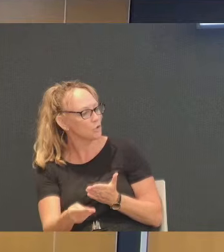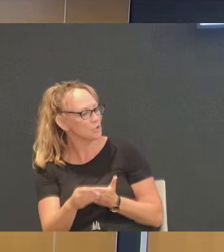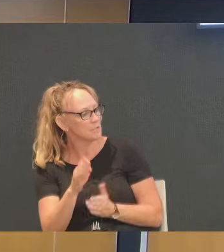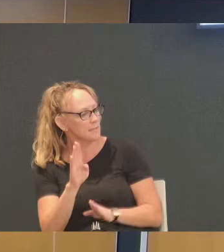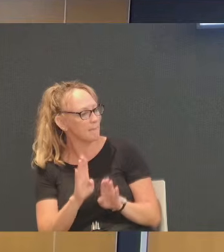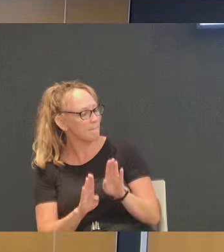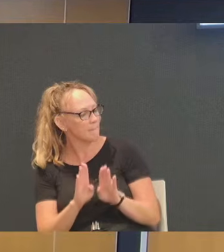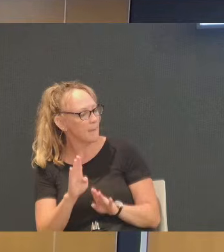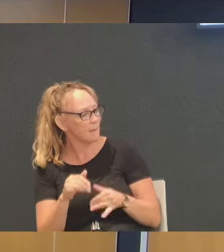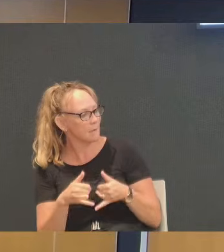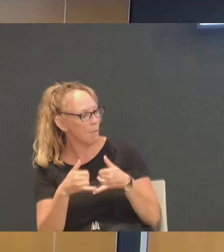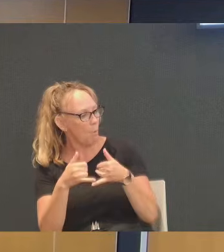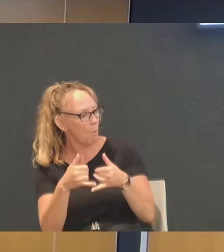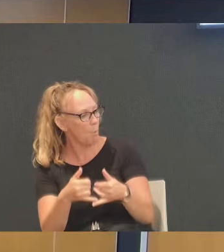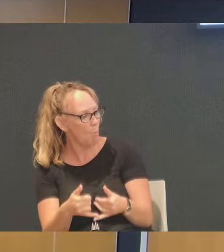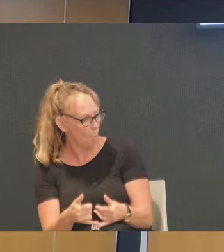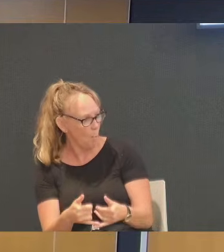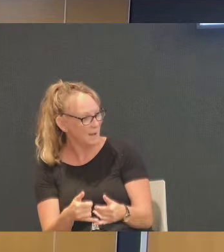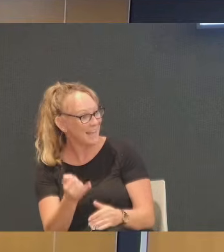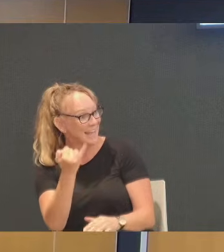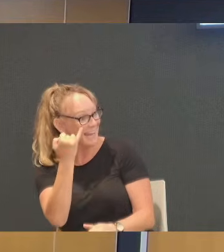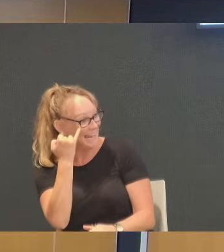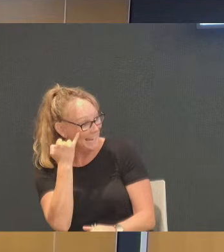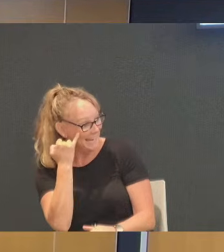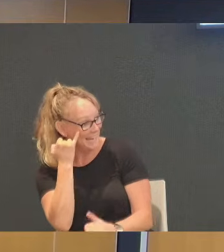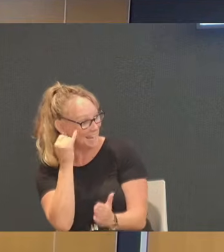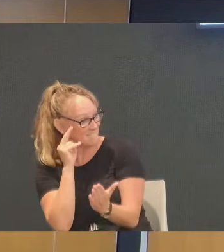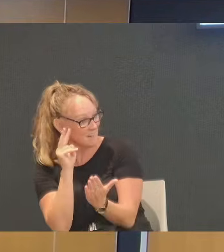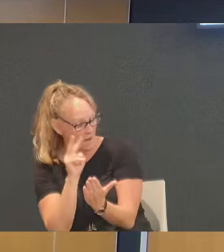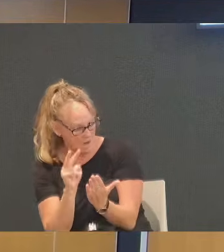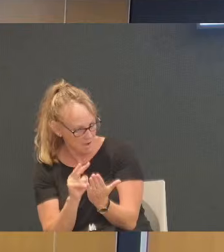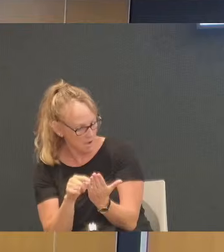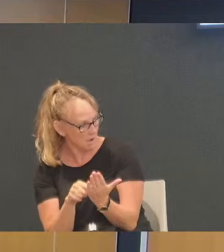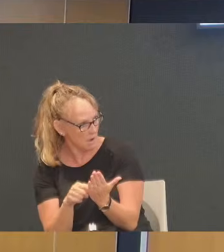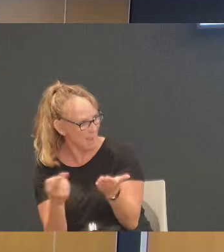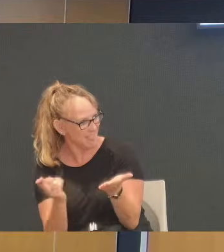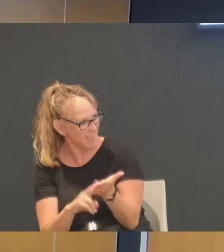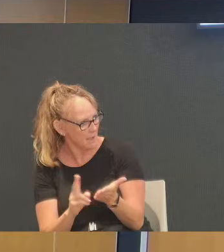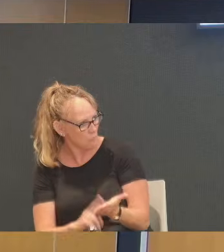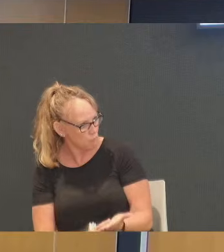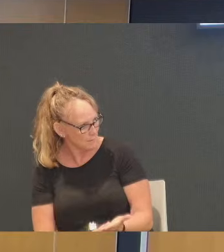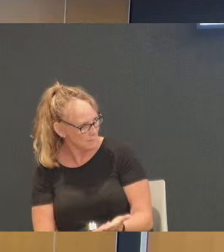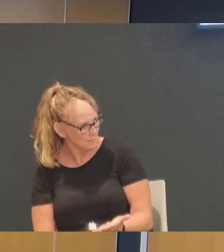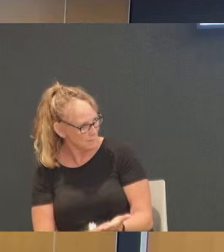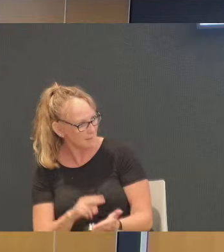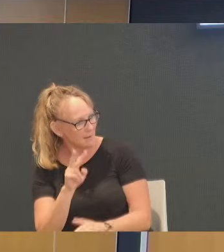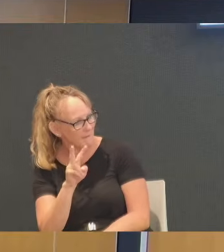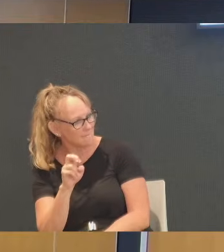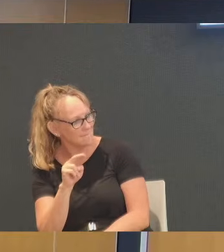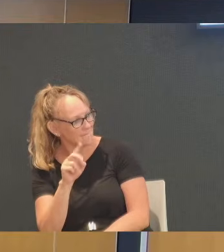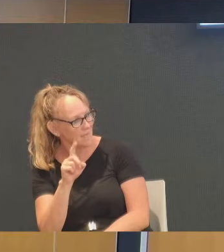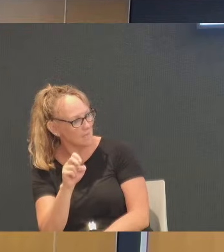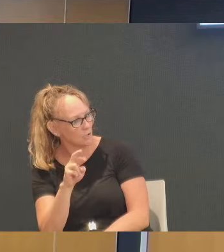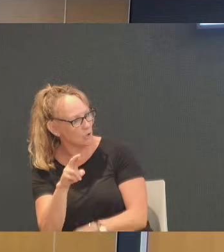then when you go into the actual contracts has the vendor's names and then it has what the what is